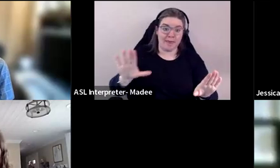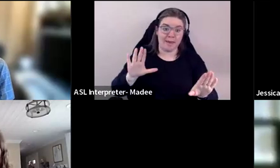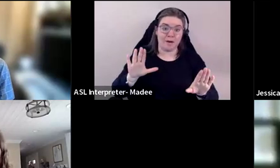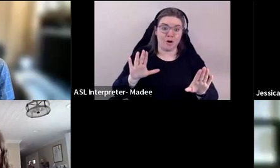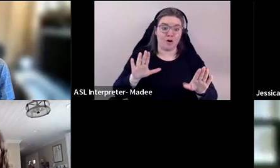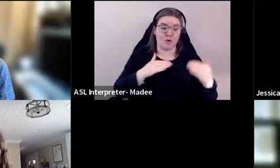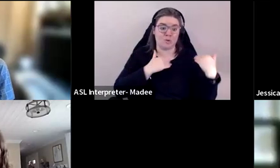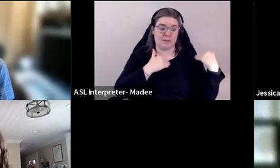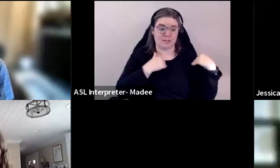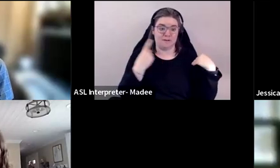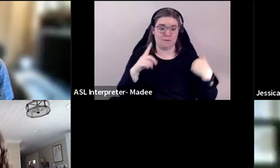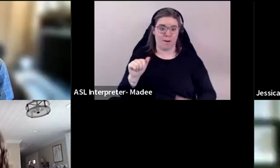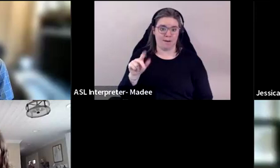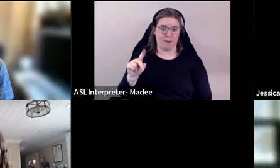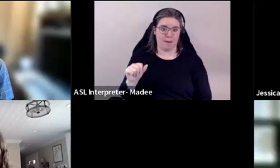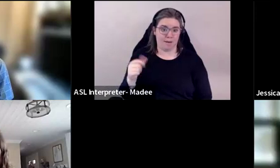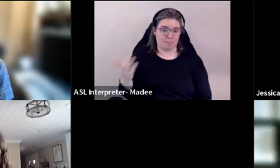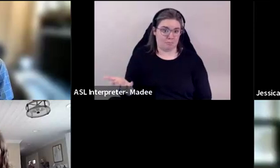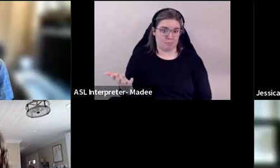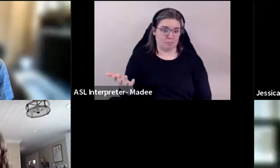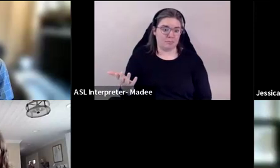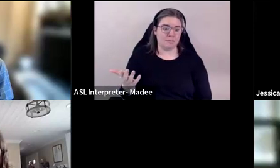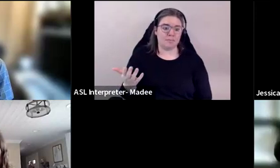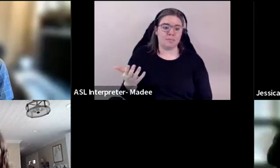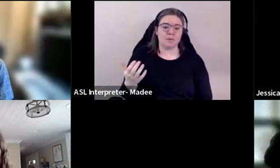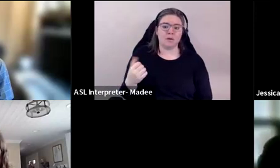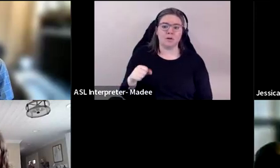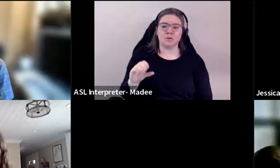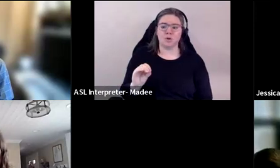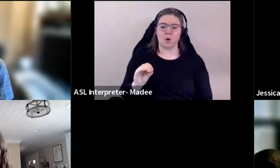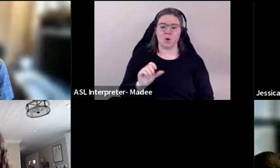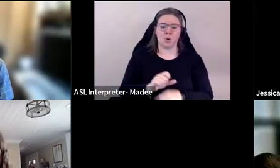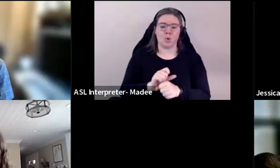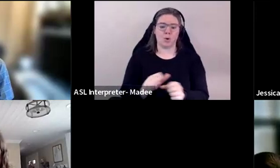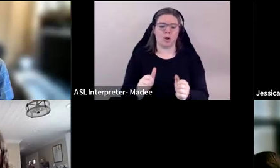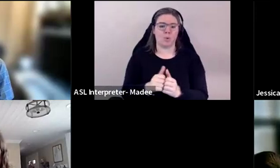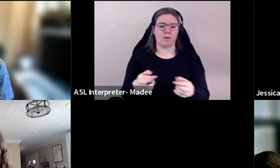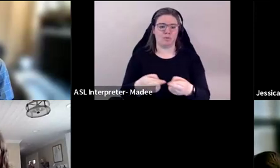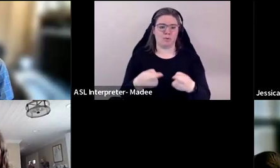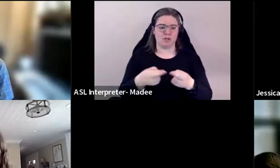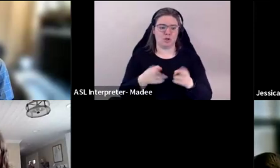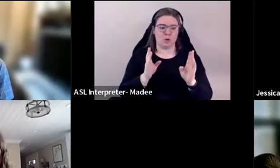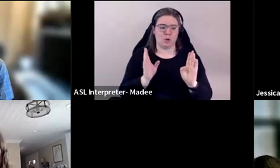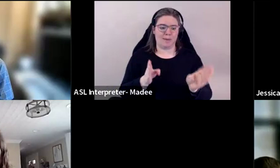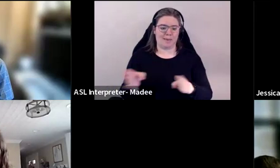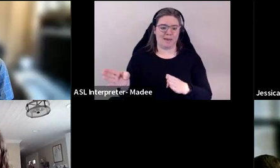Rebecca Rabatin, she/her, Independence First: So we are working now with our regional planning commission that takes in 7 counties.